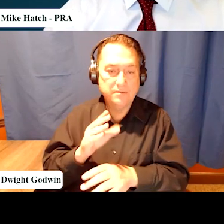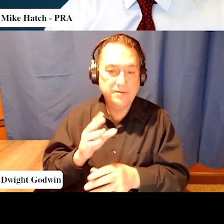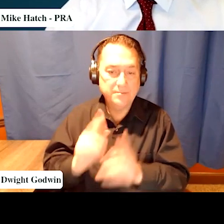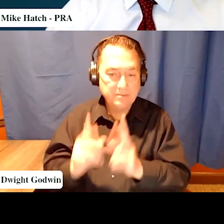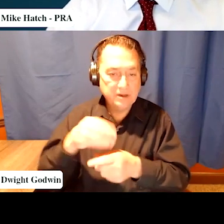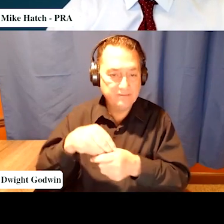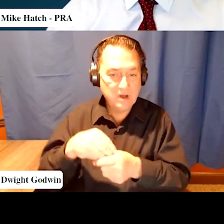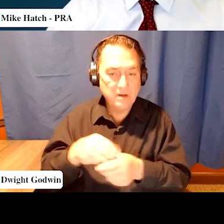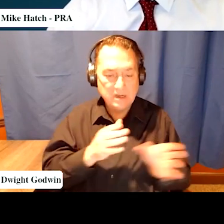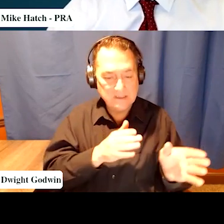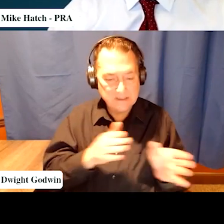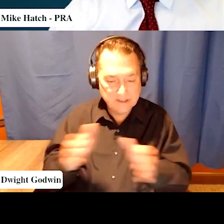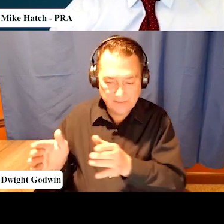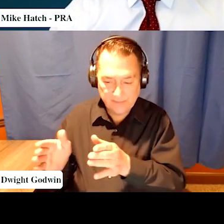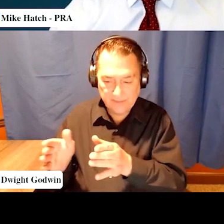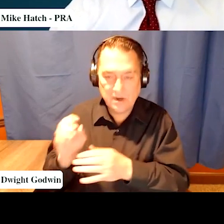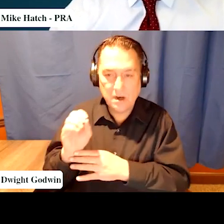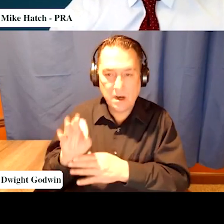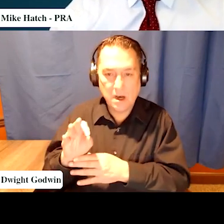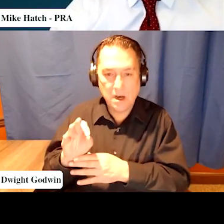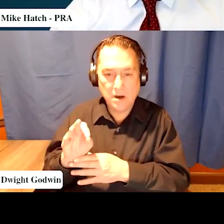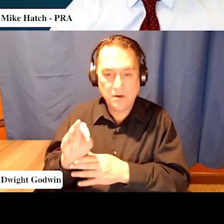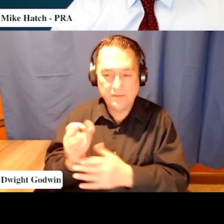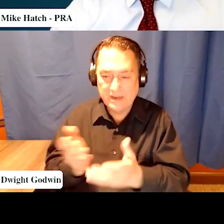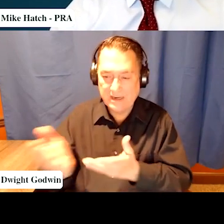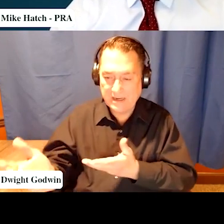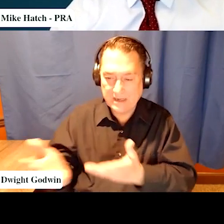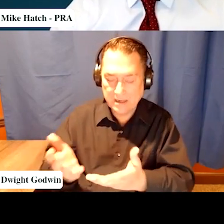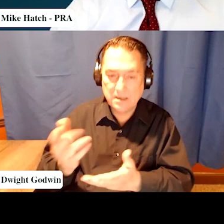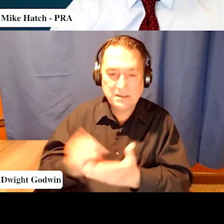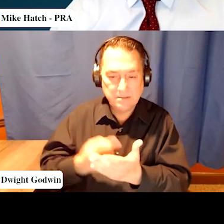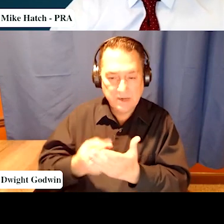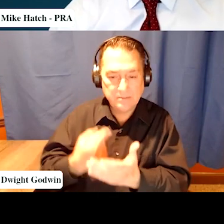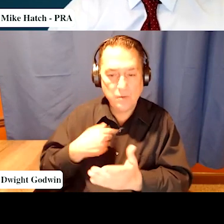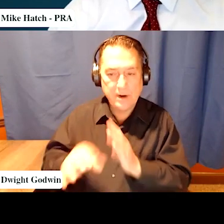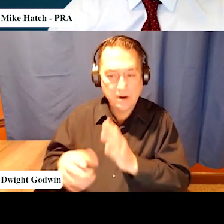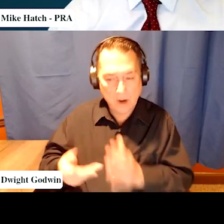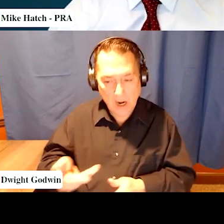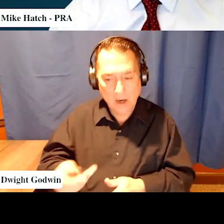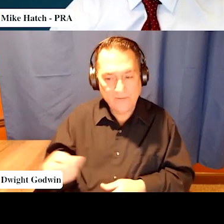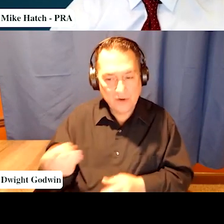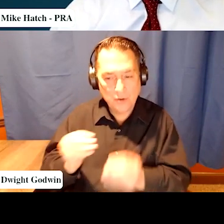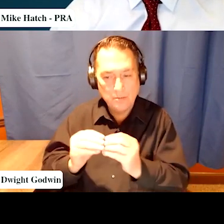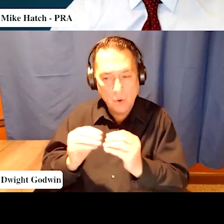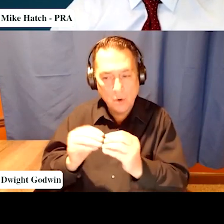of engagement, though sometimes we are finding that we are hiring a few more peers, we're hiring a few more clinicians,